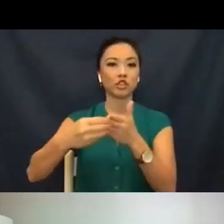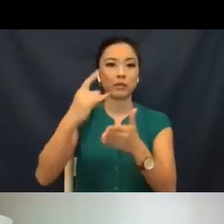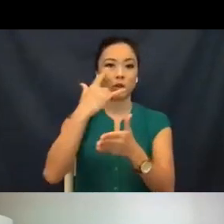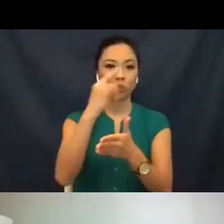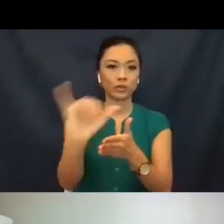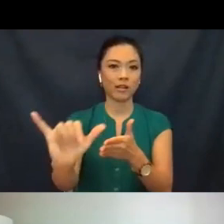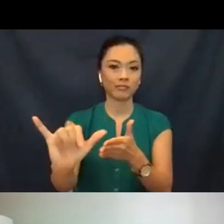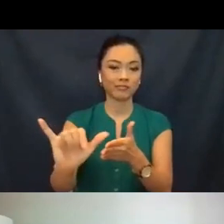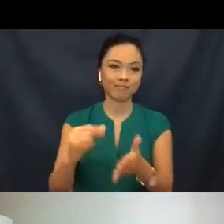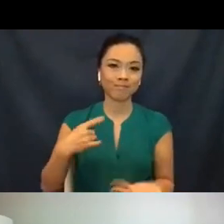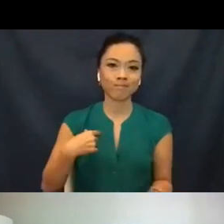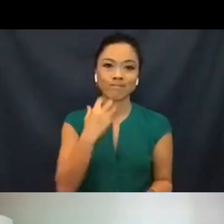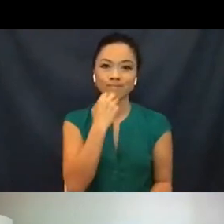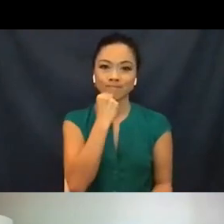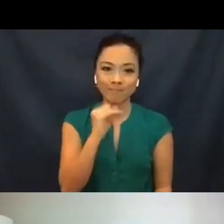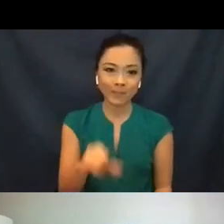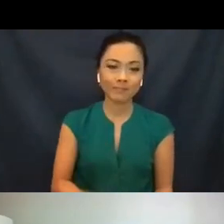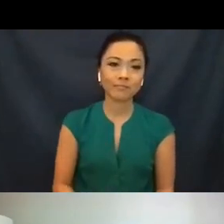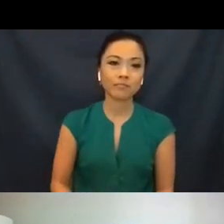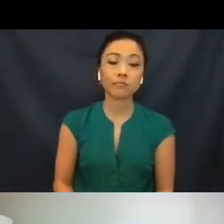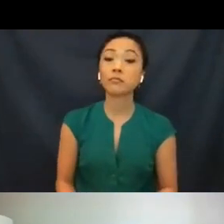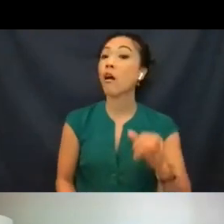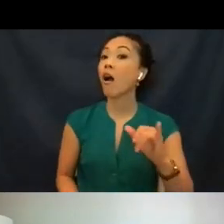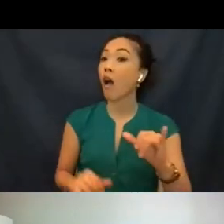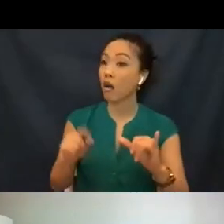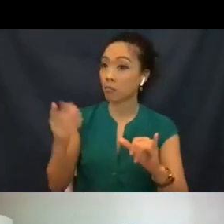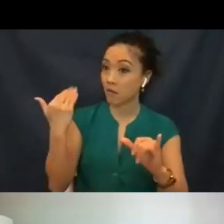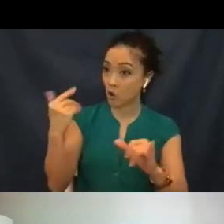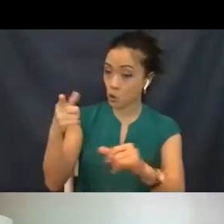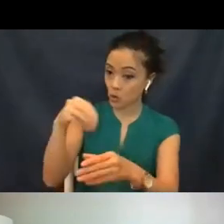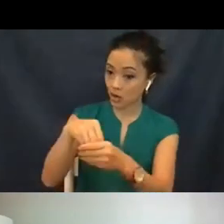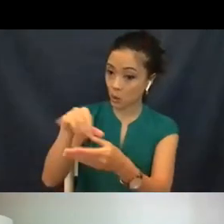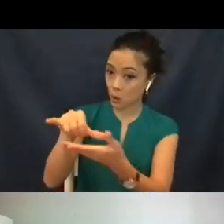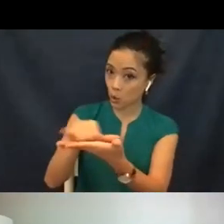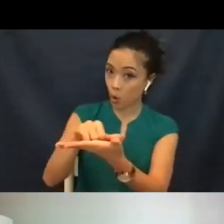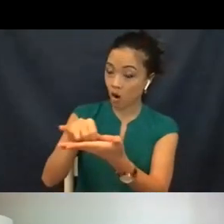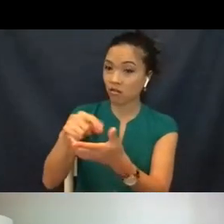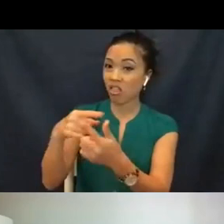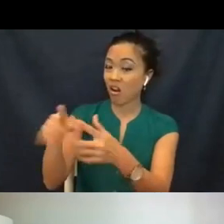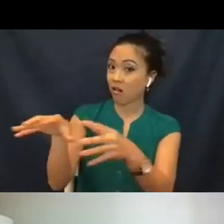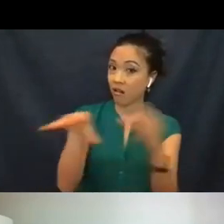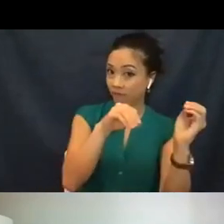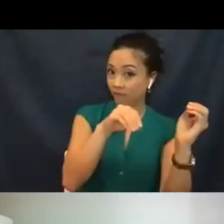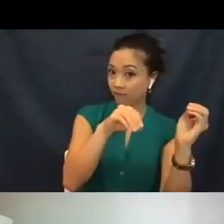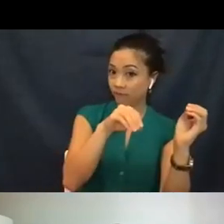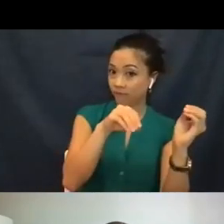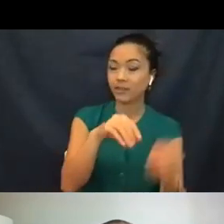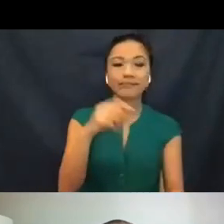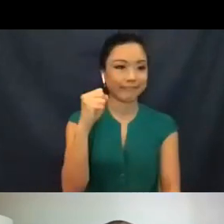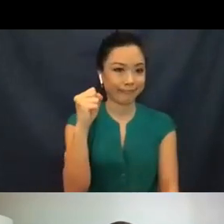were in New York and kind of left and did other things. OK, nice. Marjani?